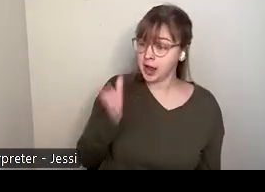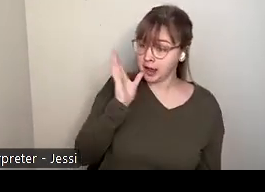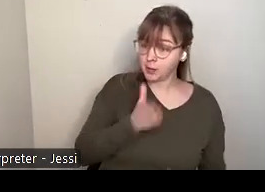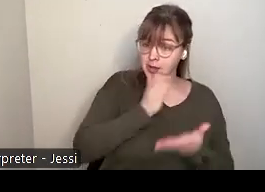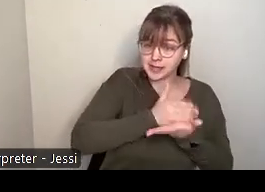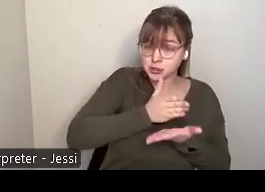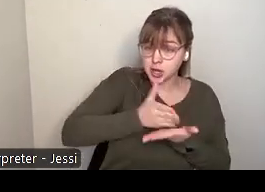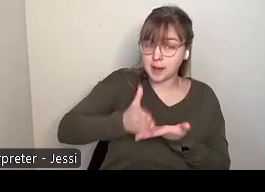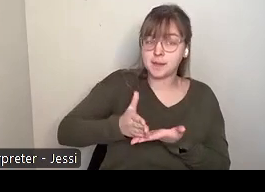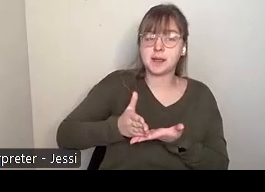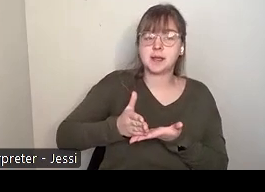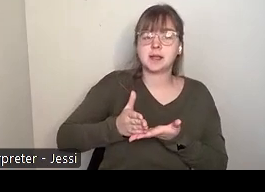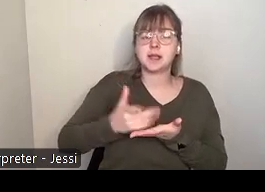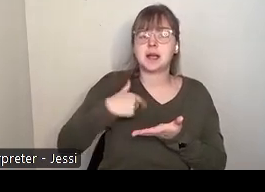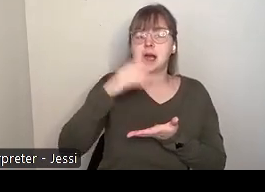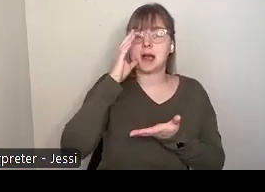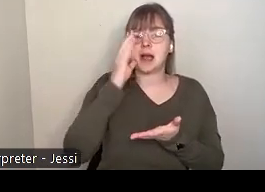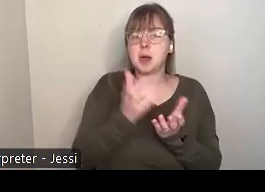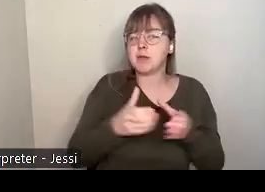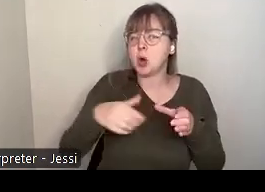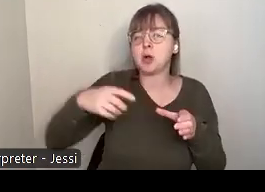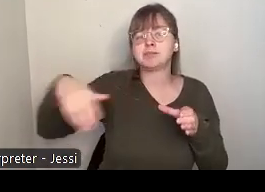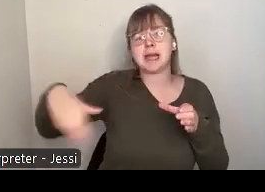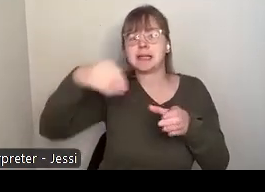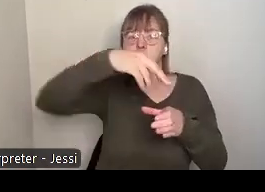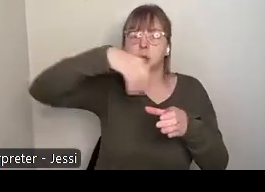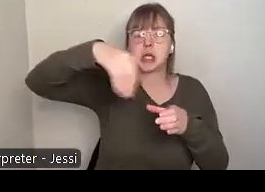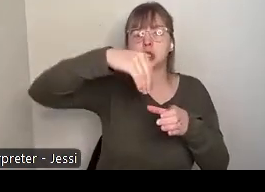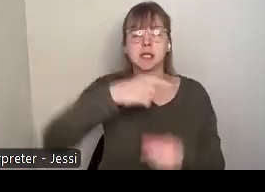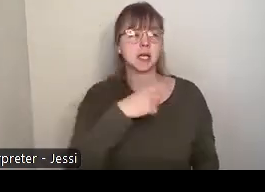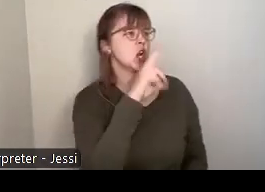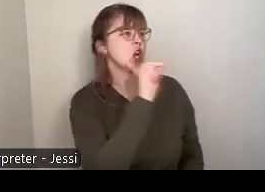hundreds and thousands on it he's like no new banana so I tried logic I'm showing the bowl